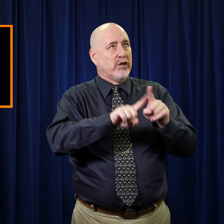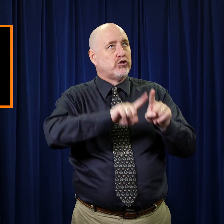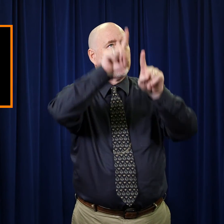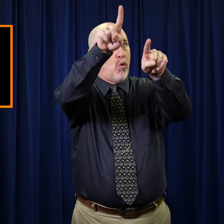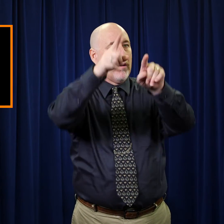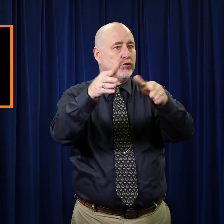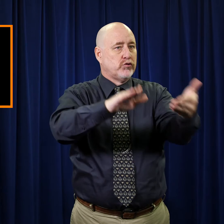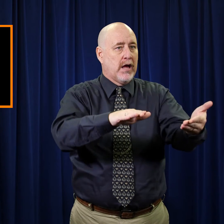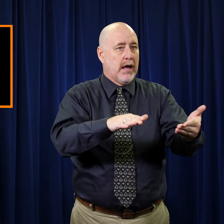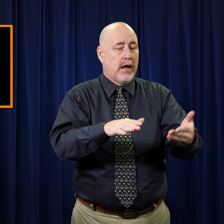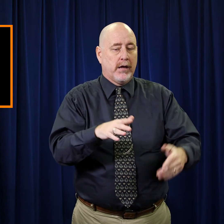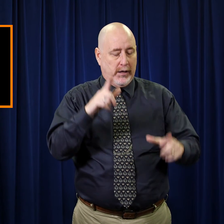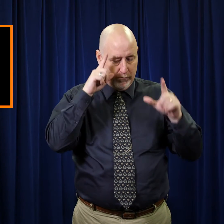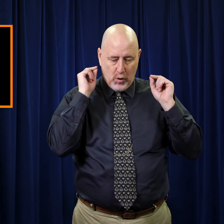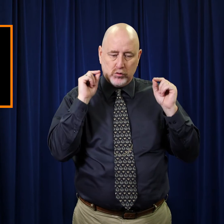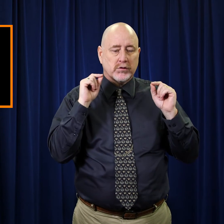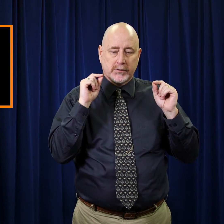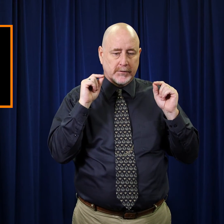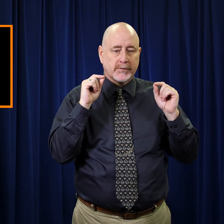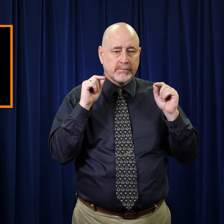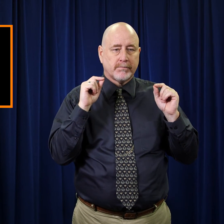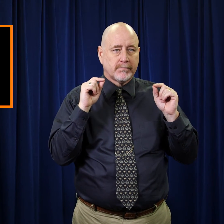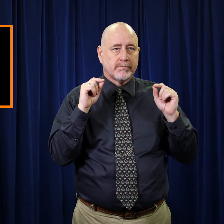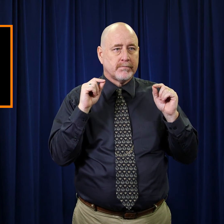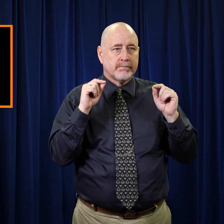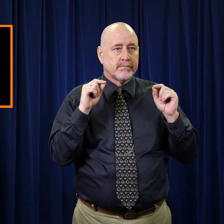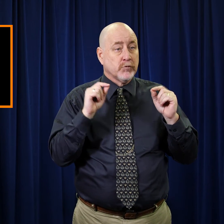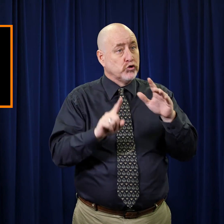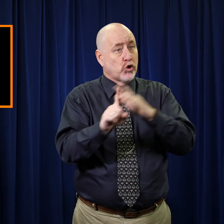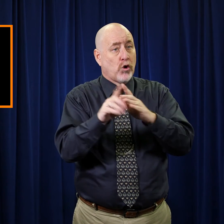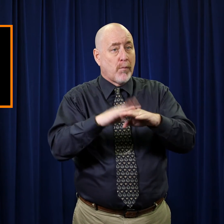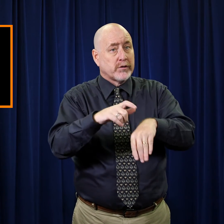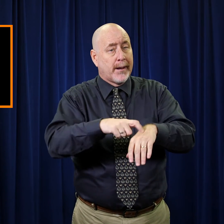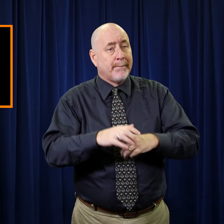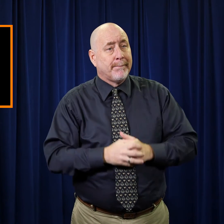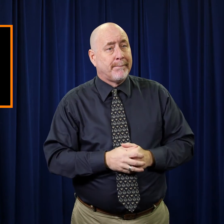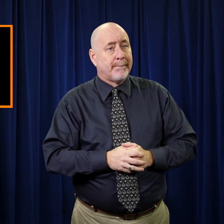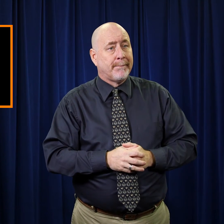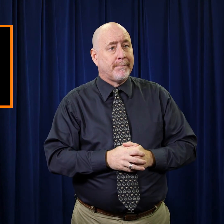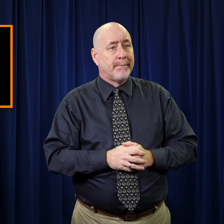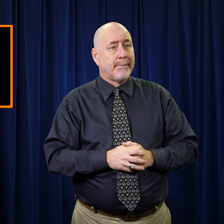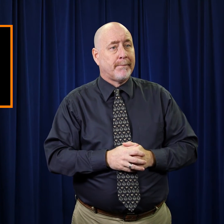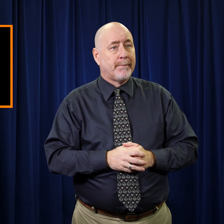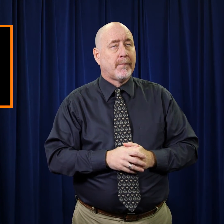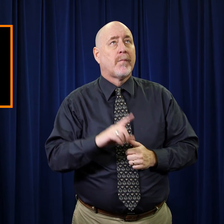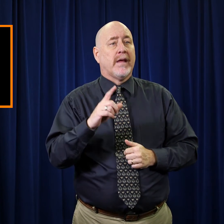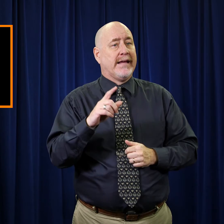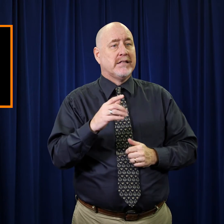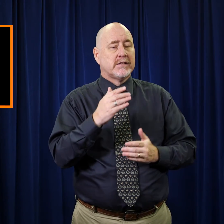when to show up at Nebo, to conclude his life on Earth, and Moses showed up on time.